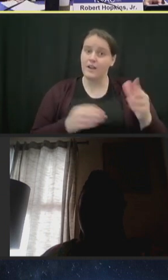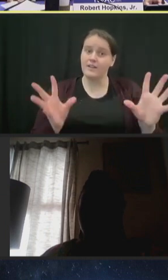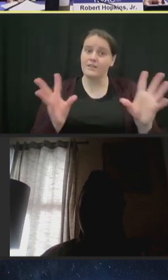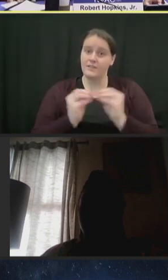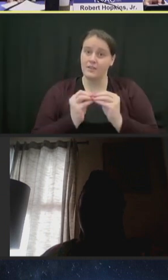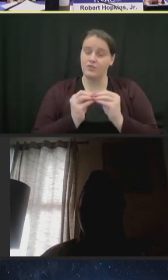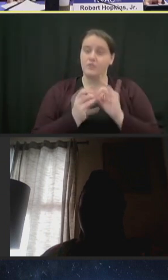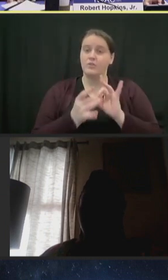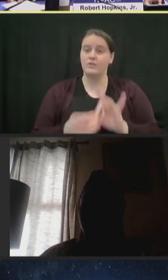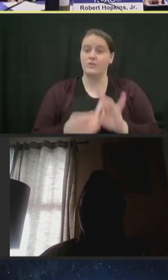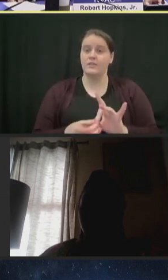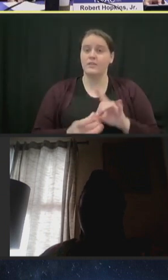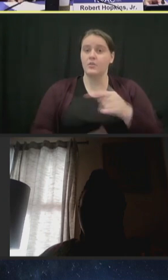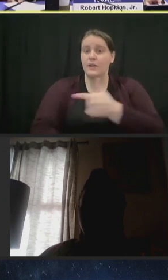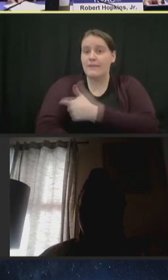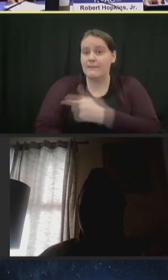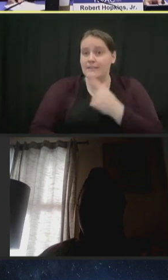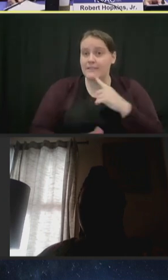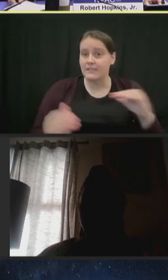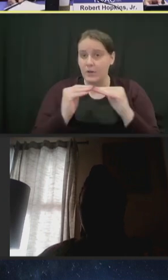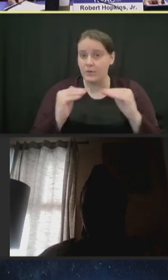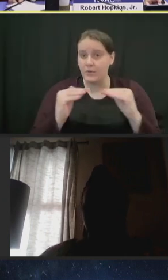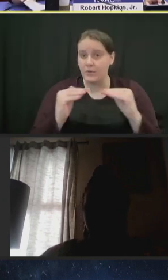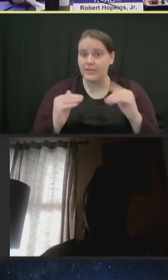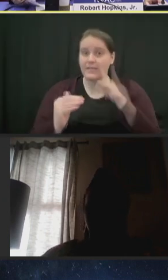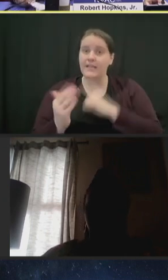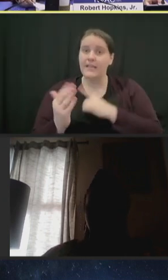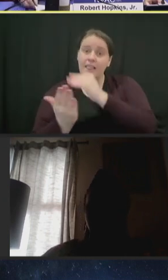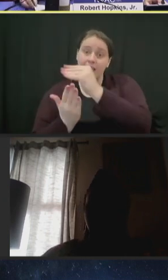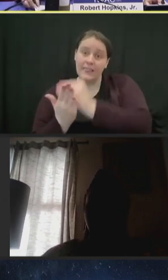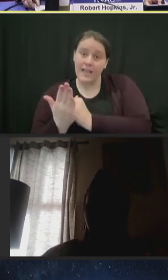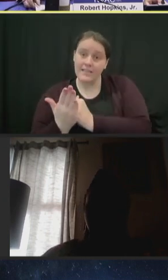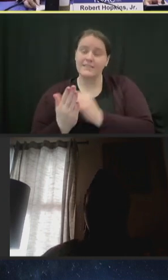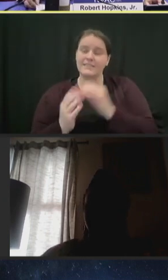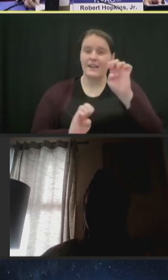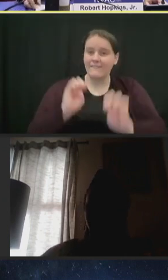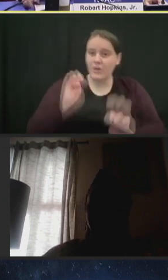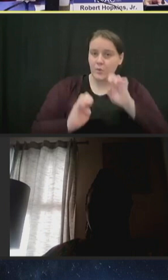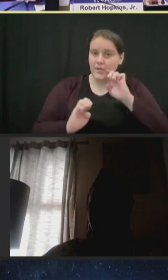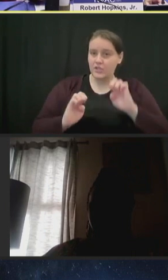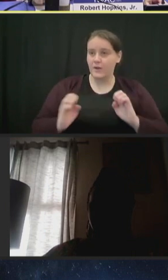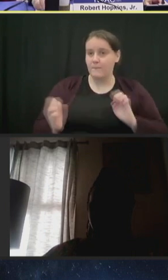Equity Lessons and Evaluation Approaches. Thank you to all who are in the room and